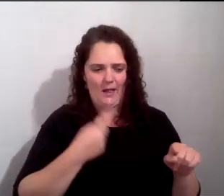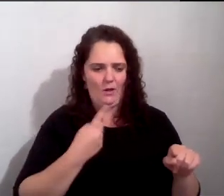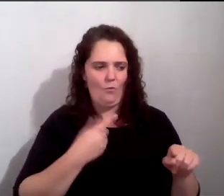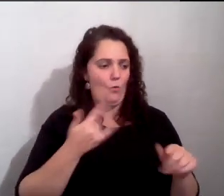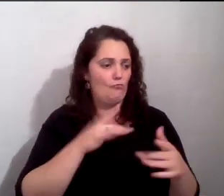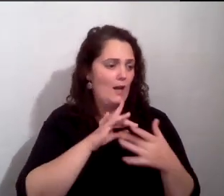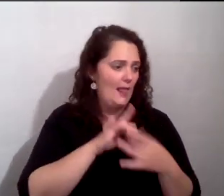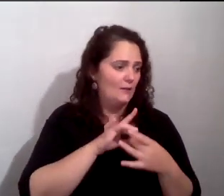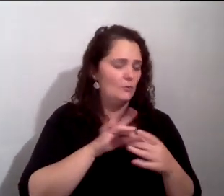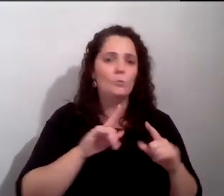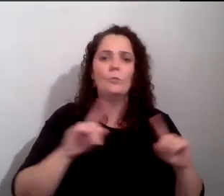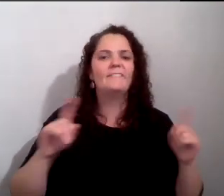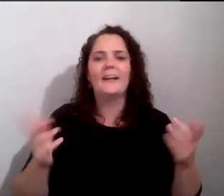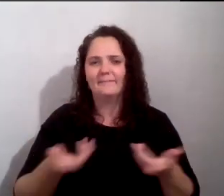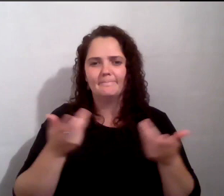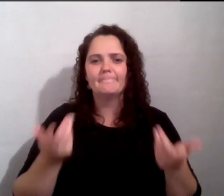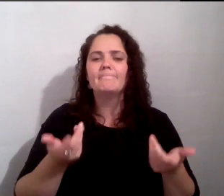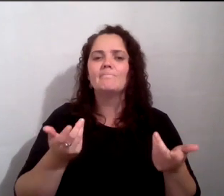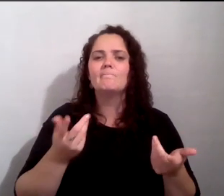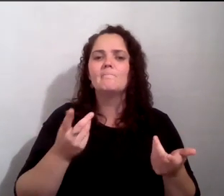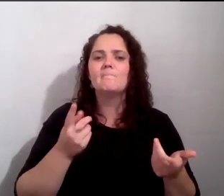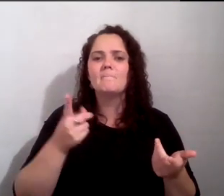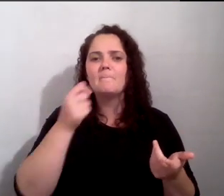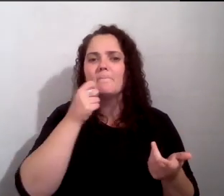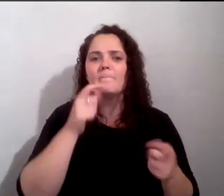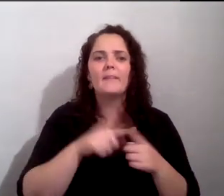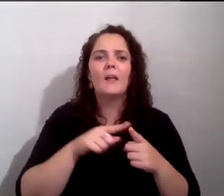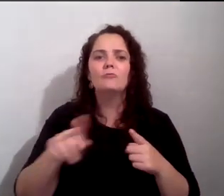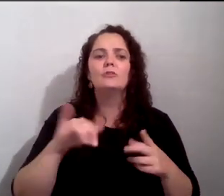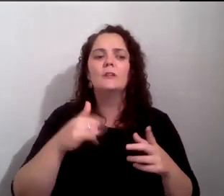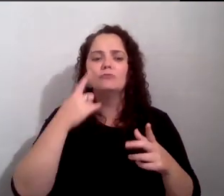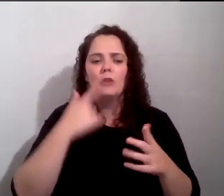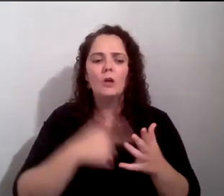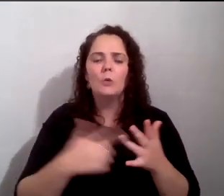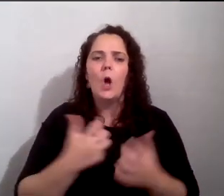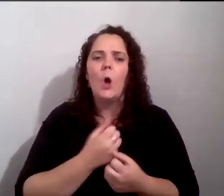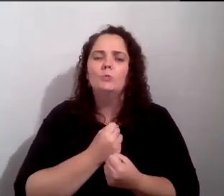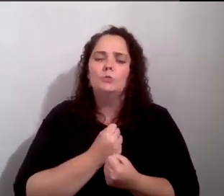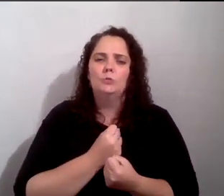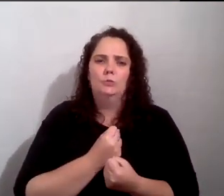actually this extends to all of our singularity whether we're in relationships or not, this sense of just trying